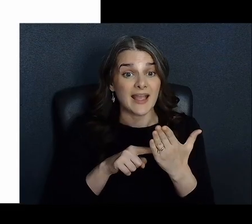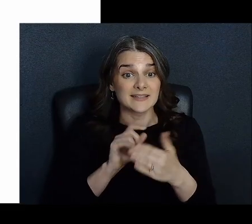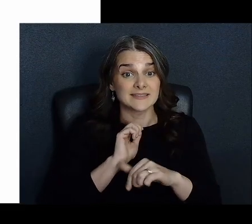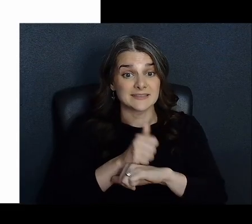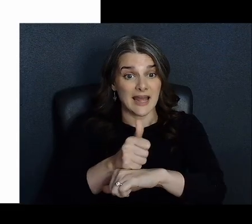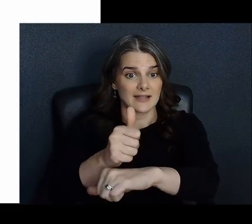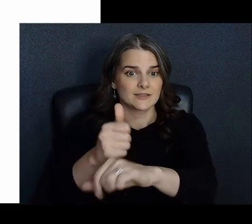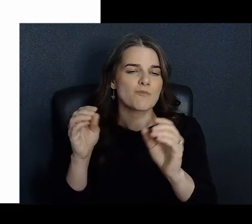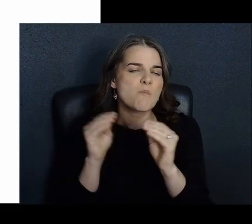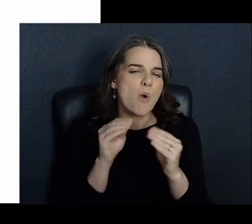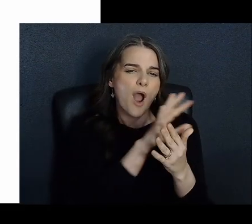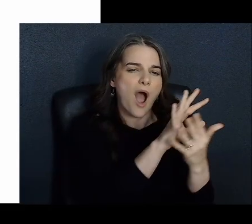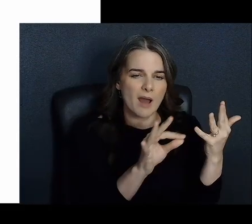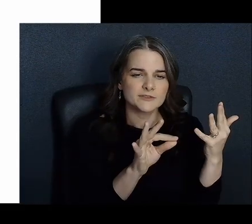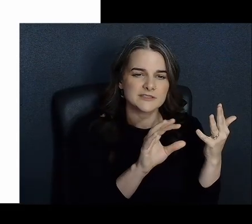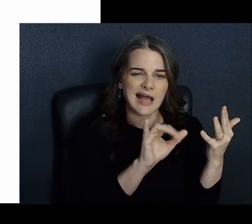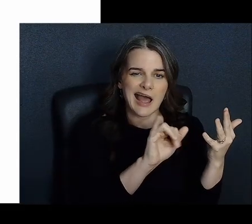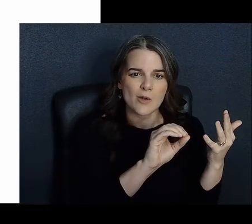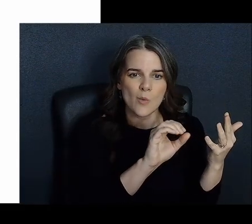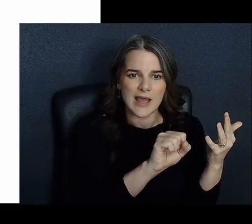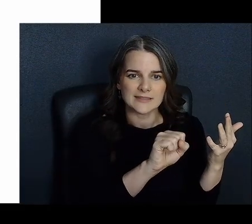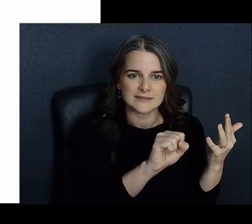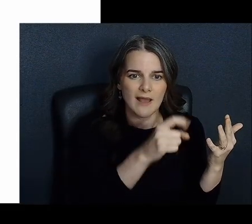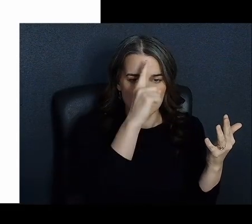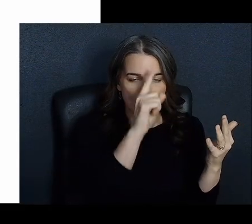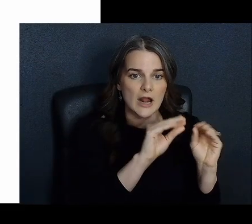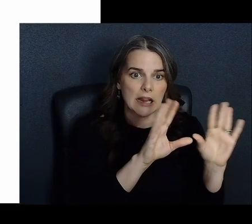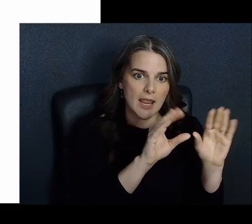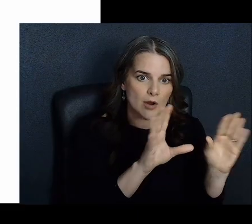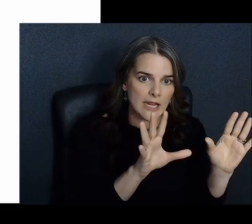in the iOS for clarity in different font sizes